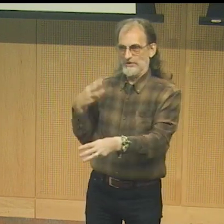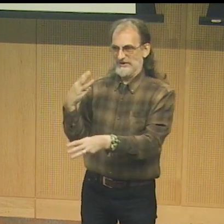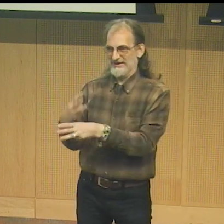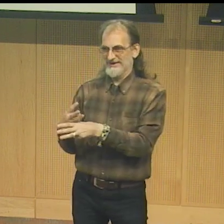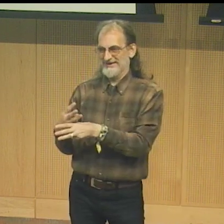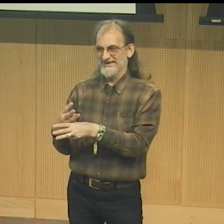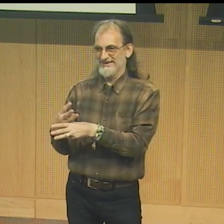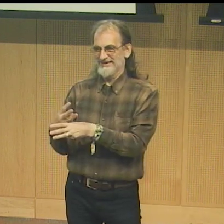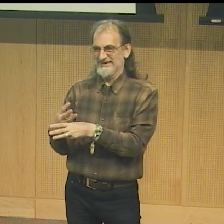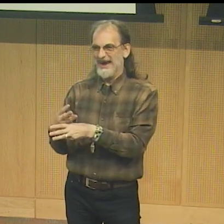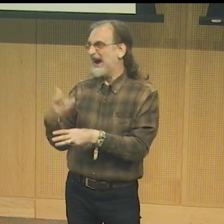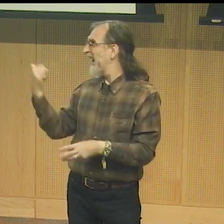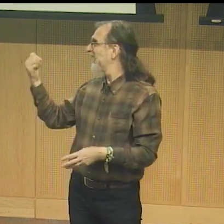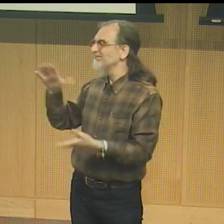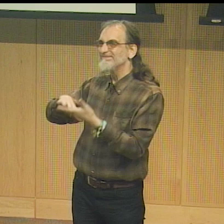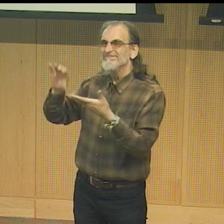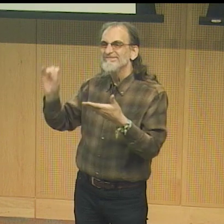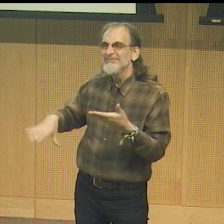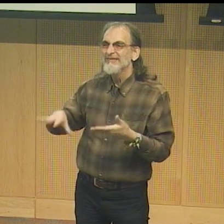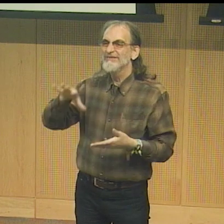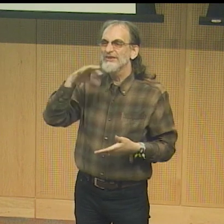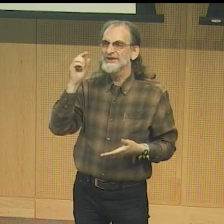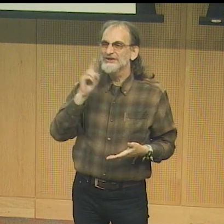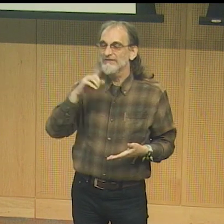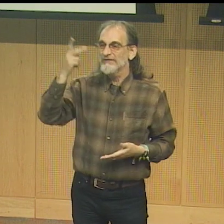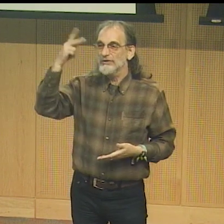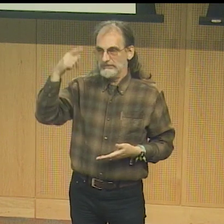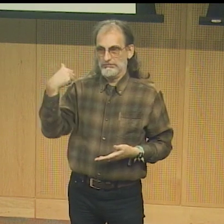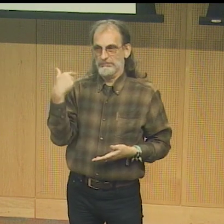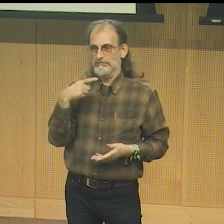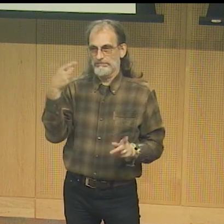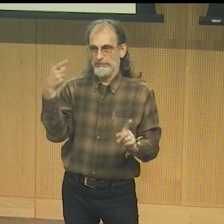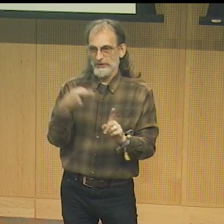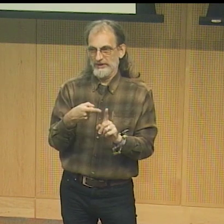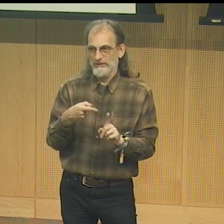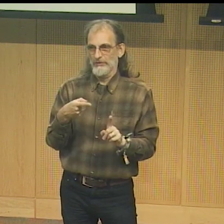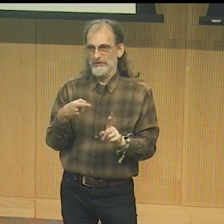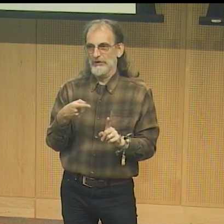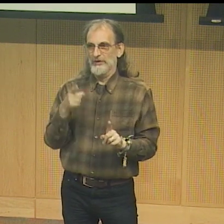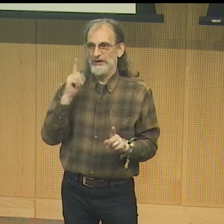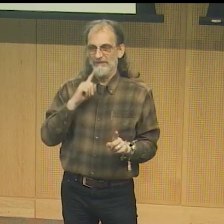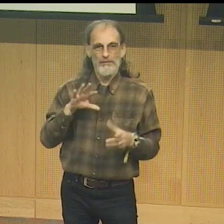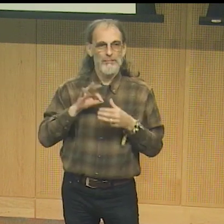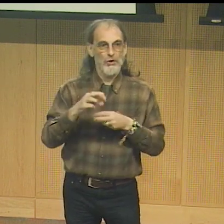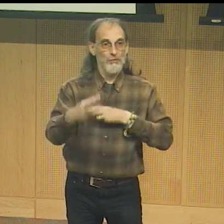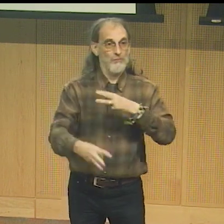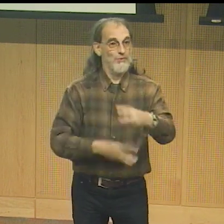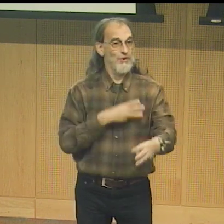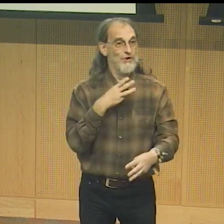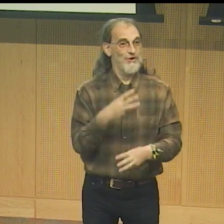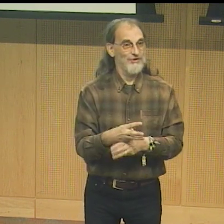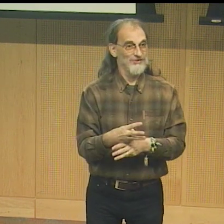is not a small world. I had one slide point that talked about of the French Deaf experience.